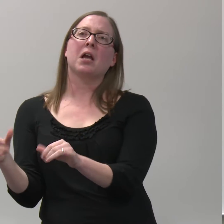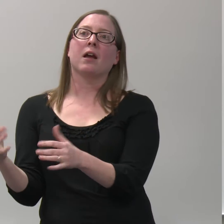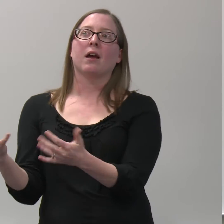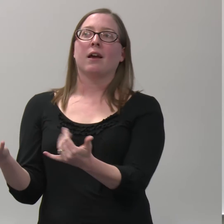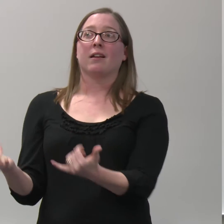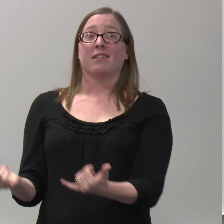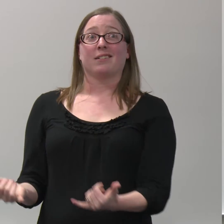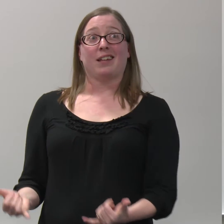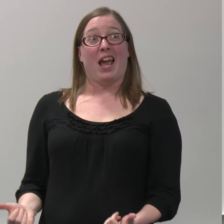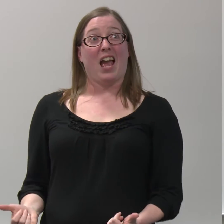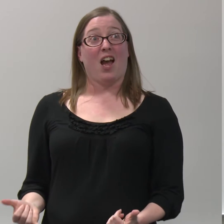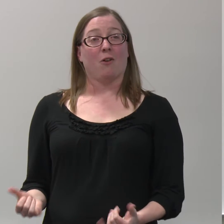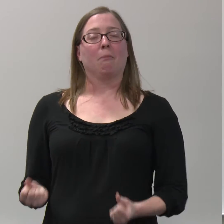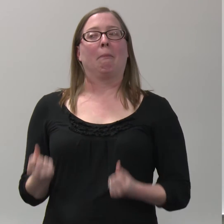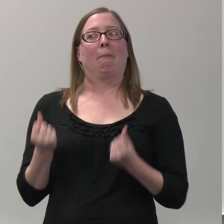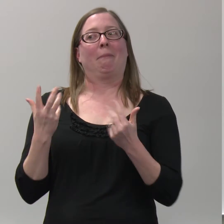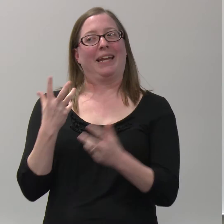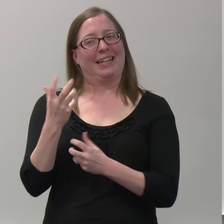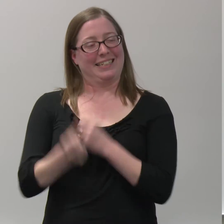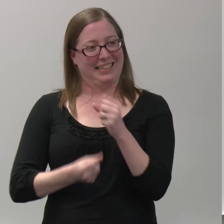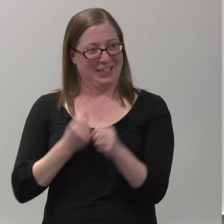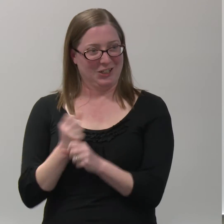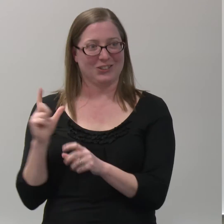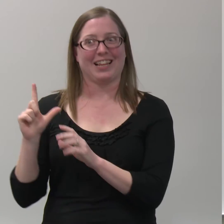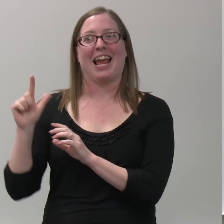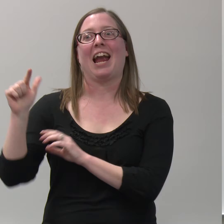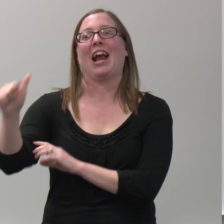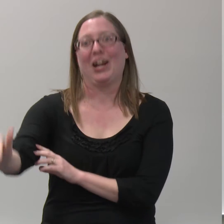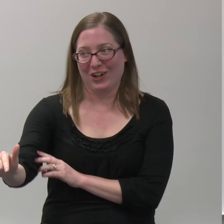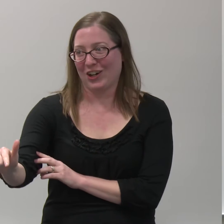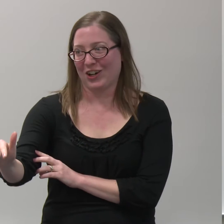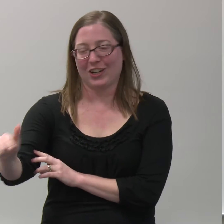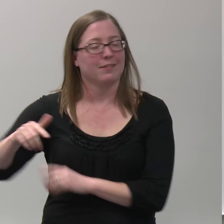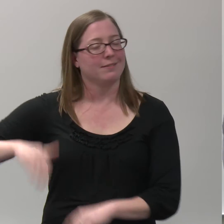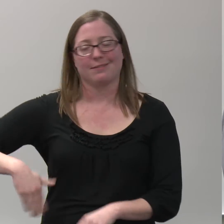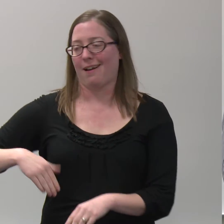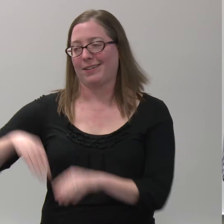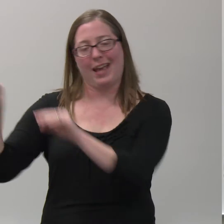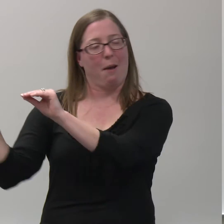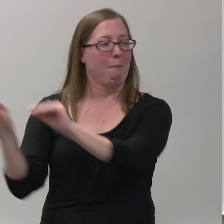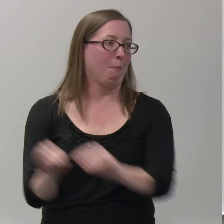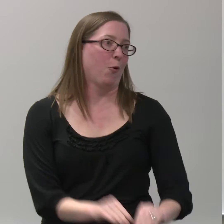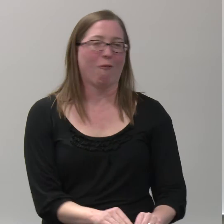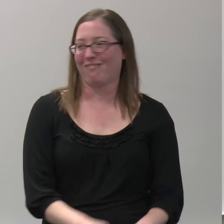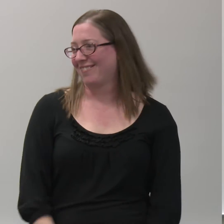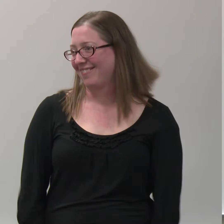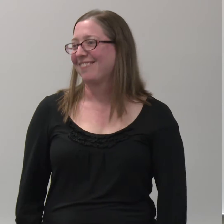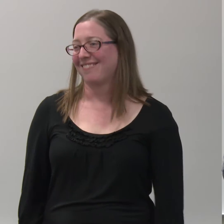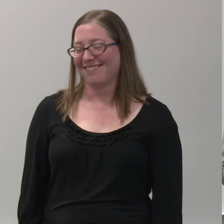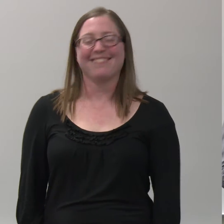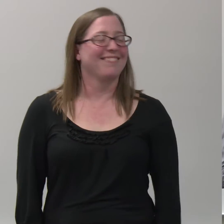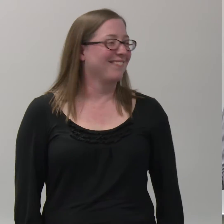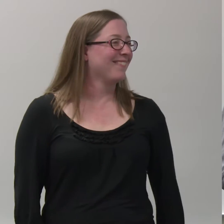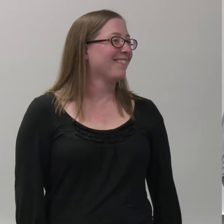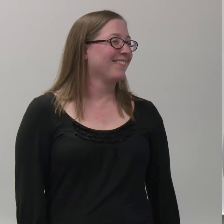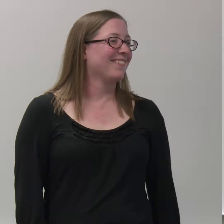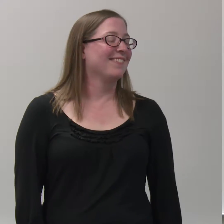so here I am many years later, actually, having not escaped from Rochester.